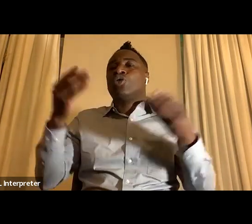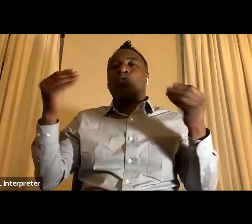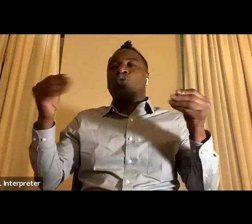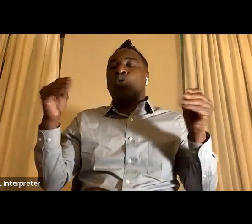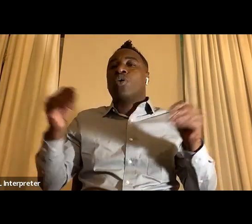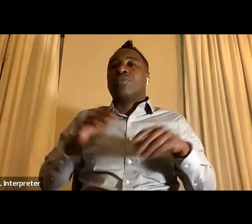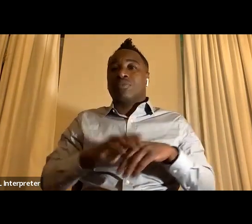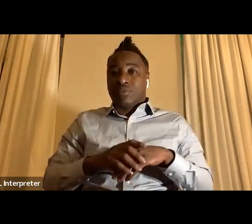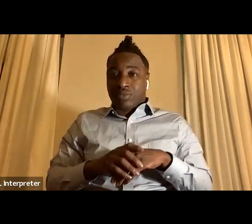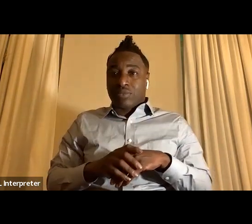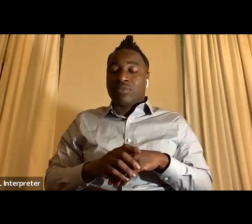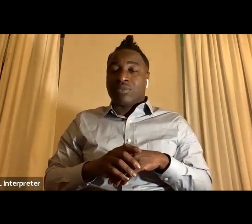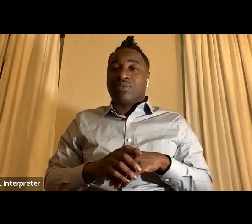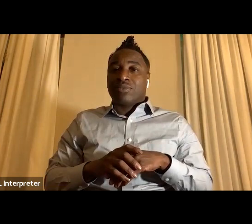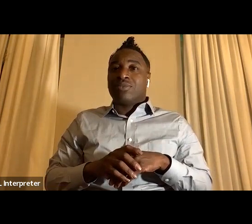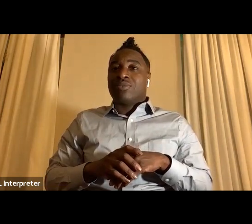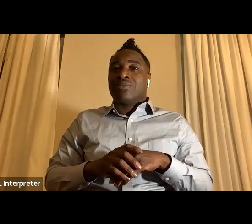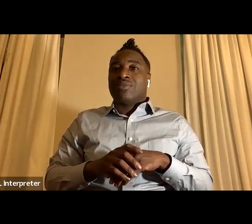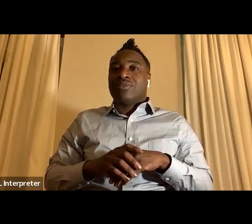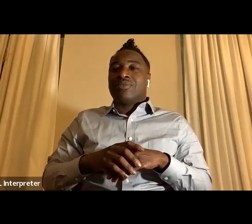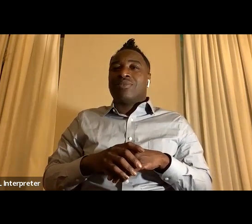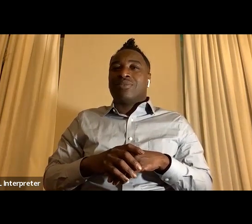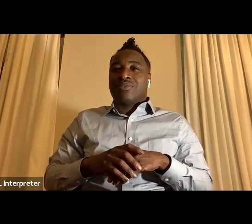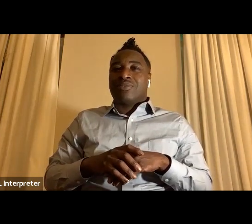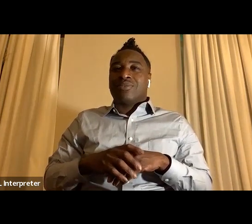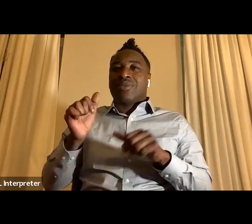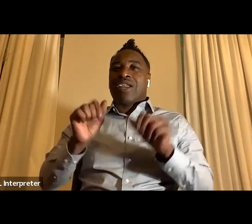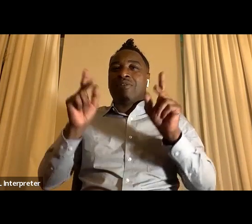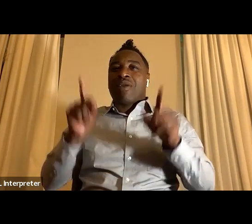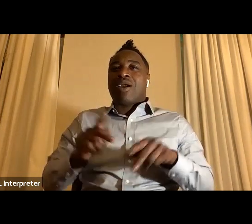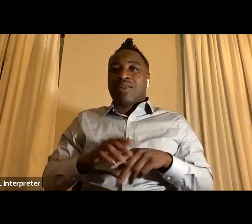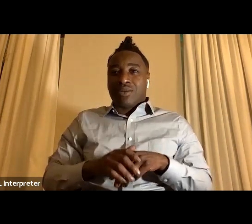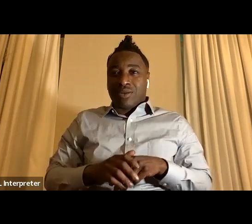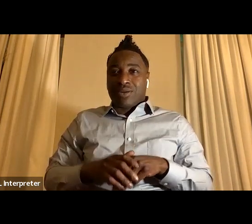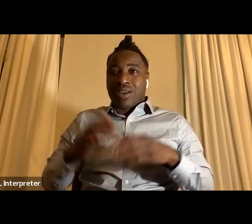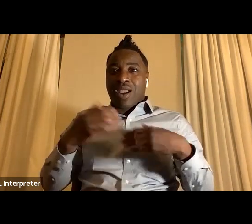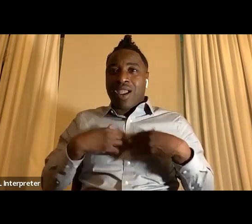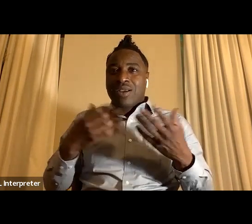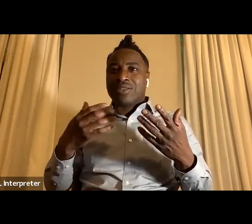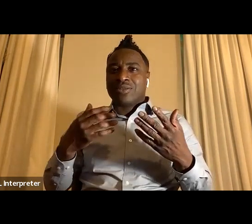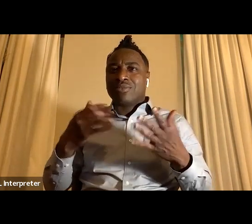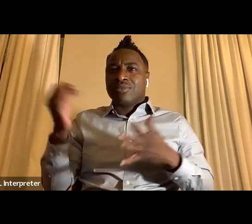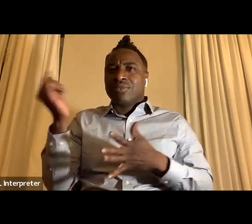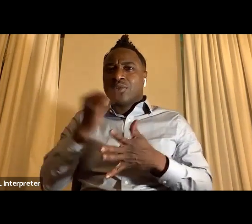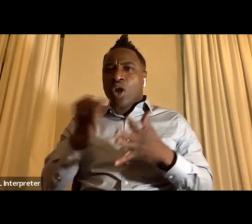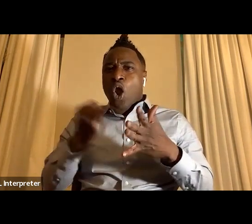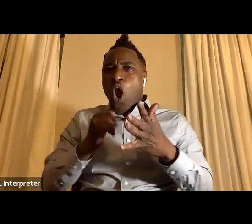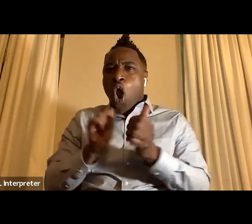would be insane because everybody, like, they have like Armageddon. So, like compete against each other and people kind of watch it